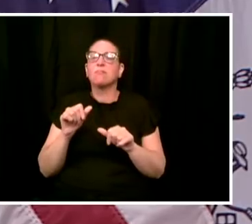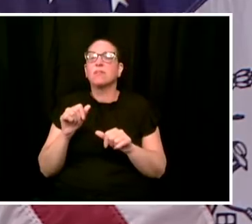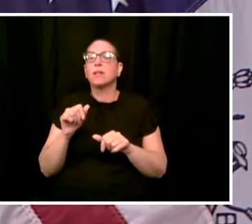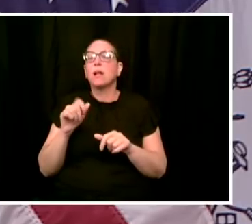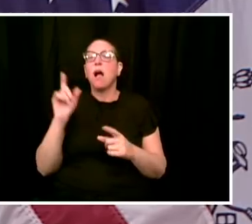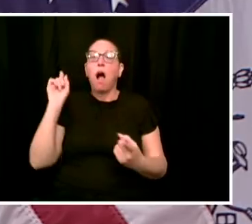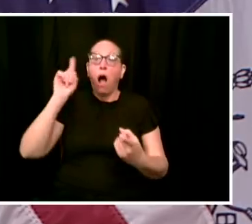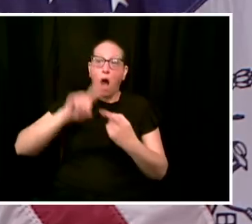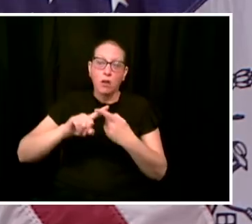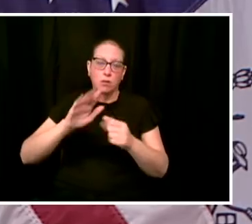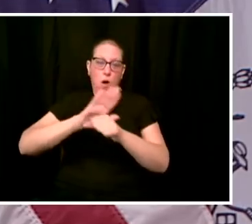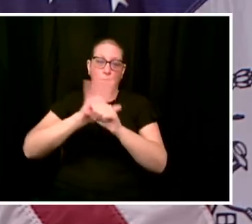ENGAGEMENT, UNTIL